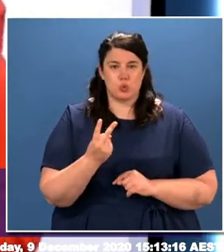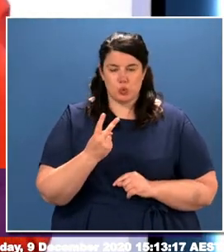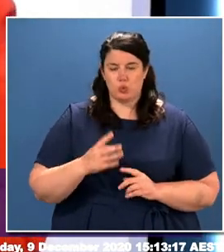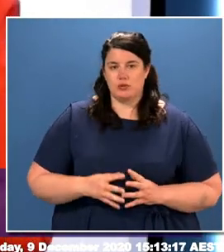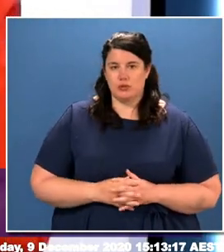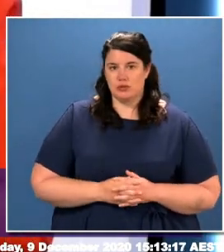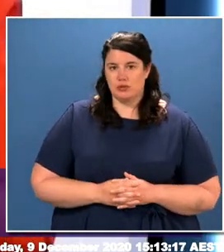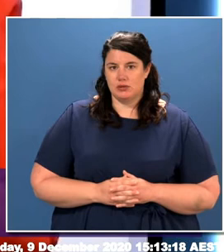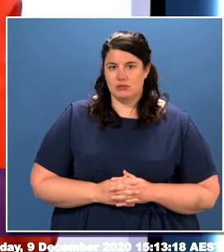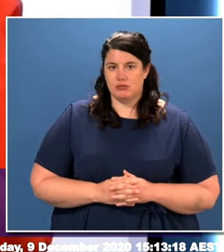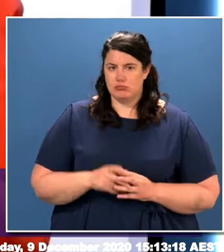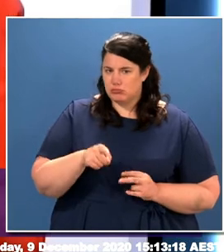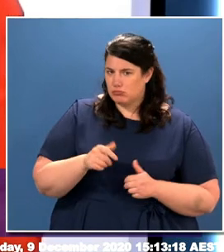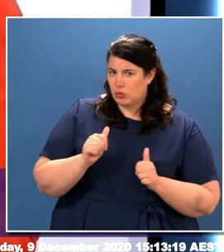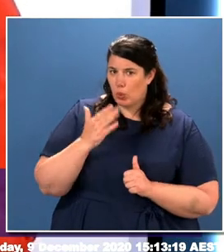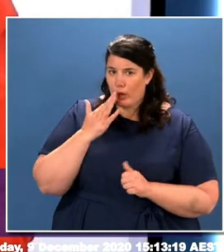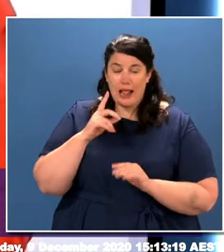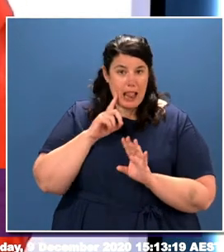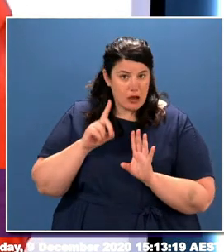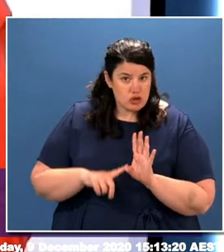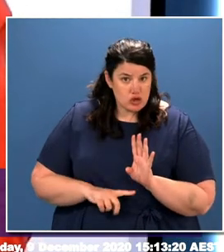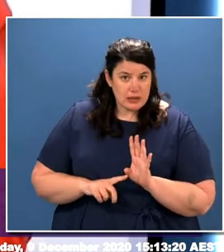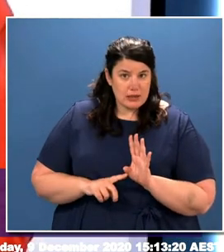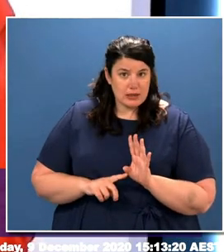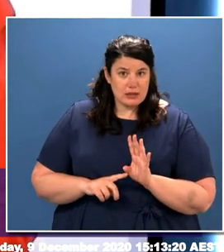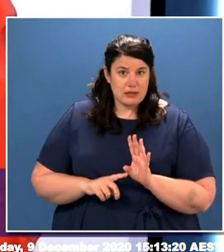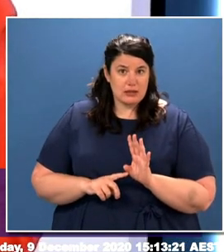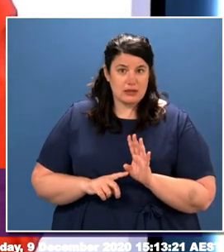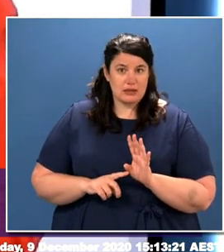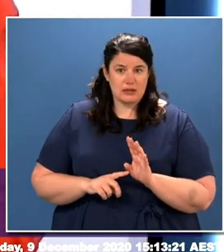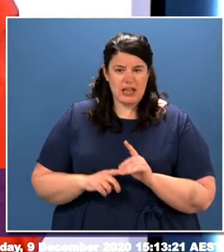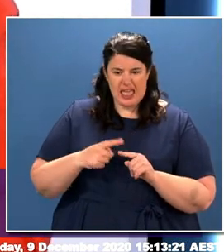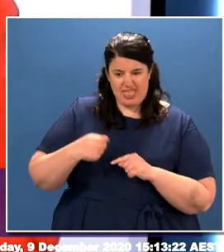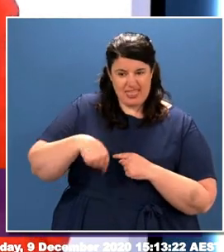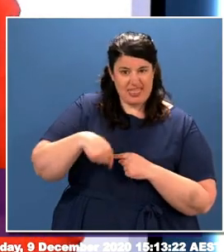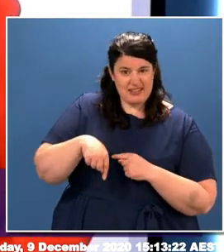that was completed last year, and into the early part of this year. Is that right?